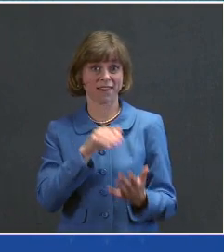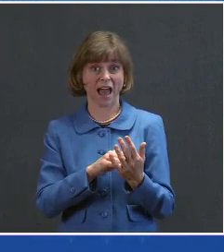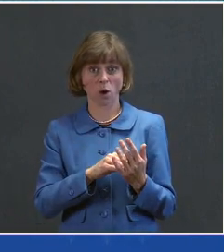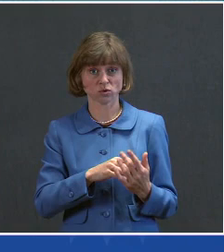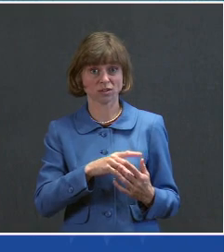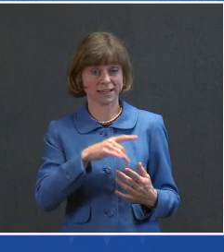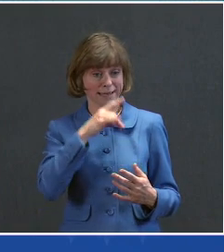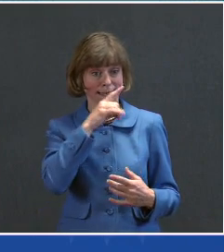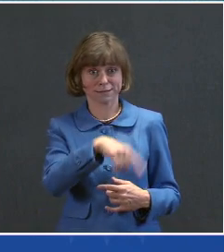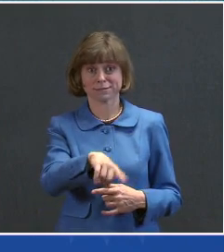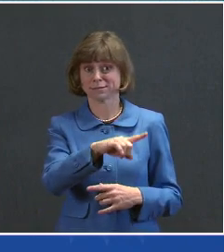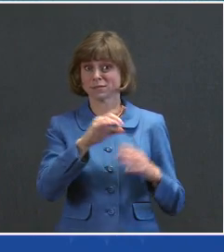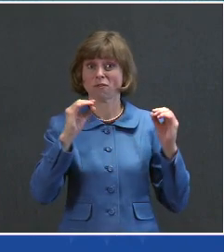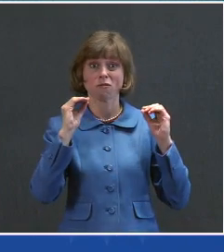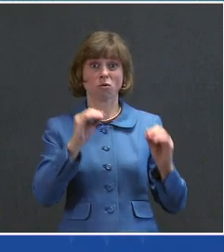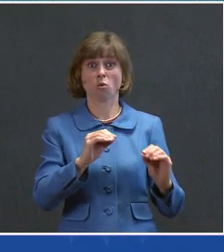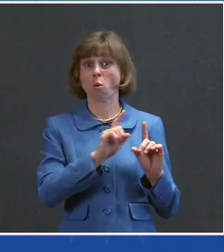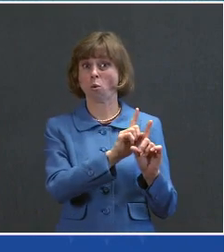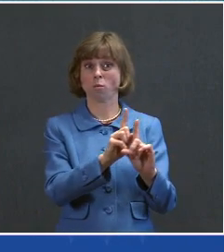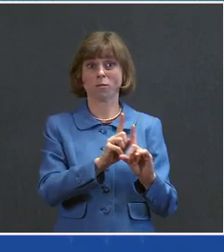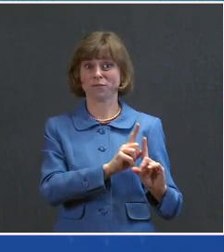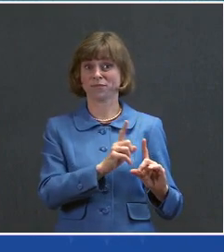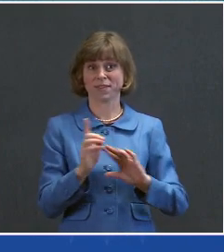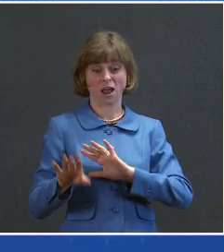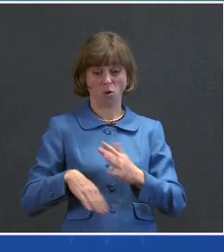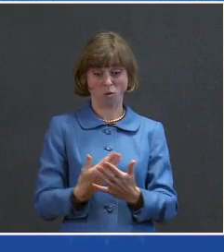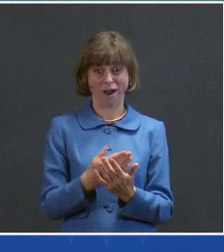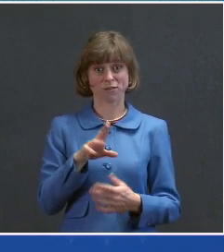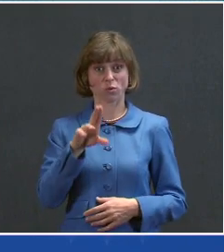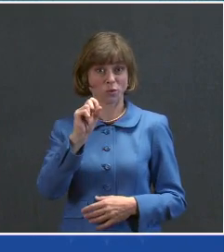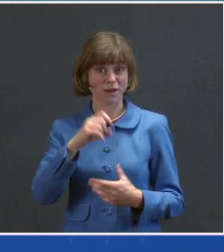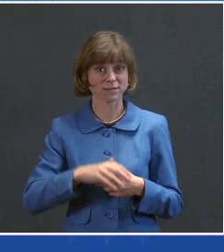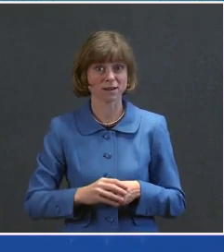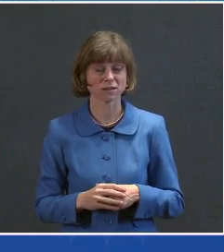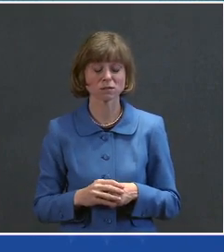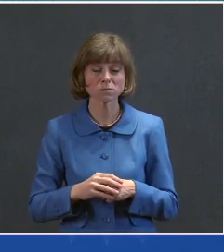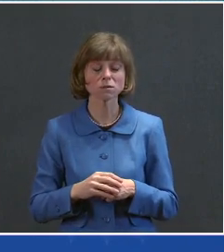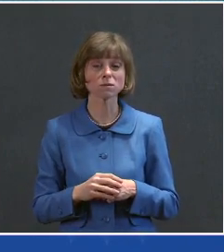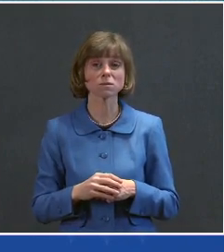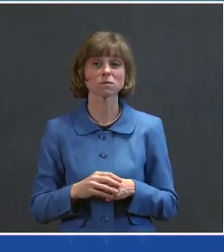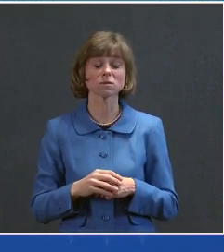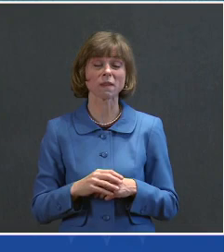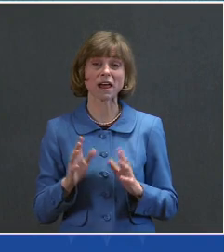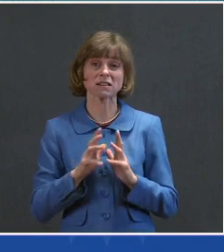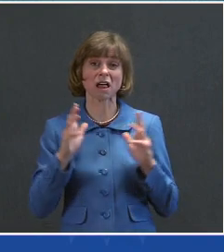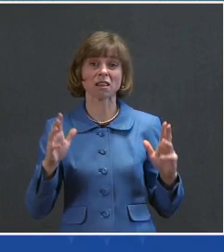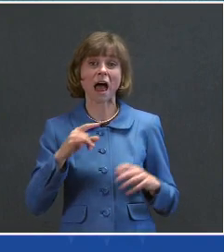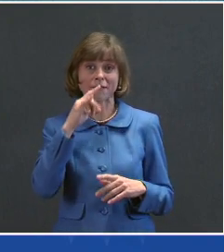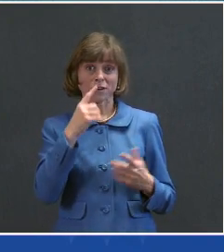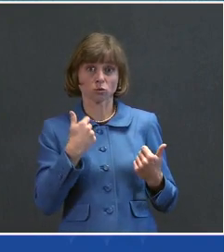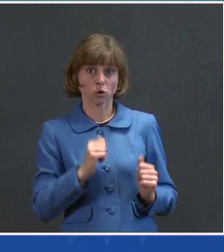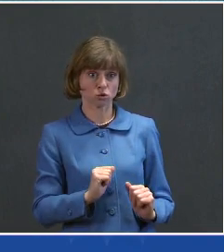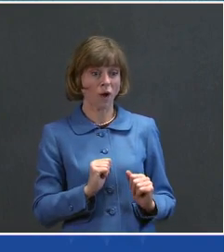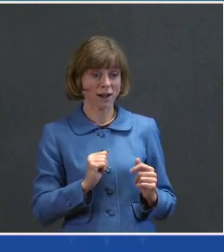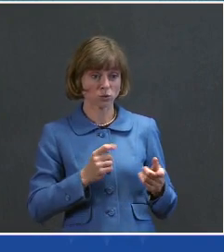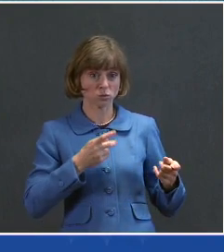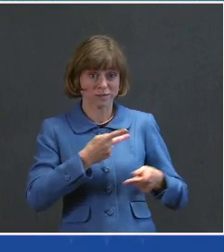who have come into the United States, and that is certainly a lot of children that we are trying to treat humanely and safely